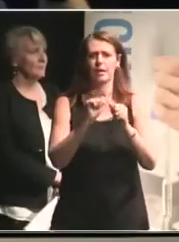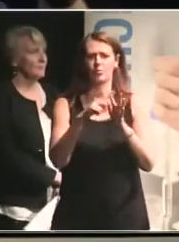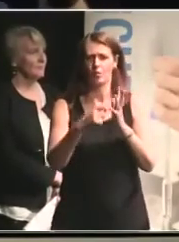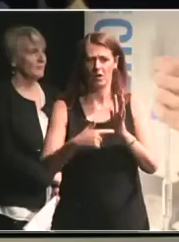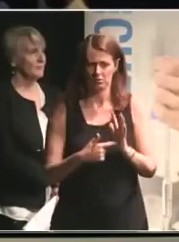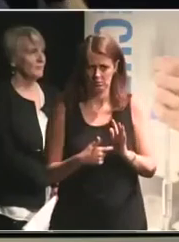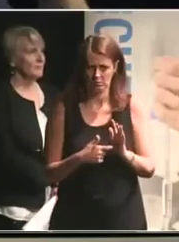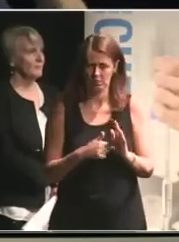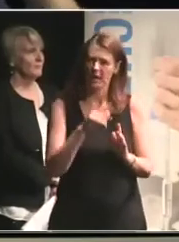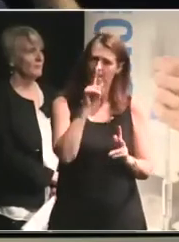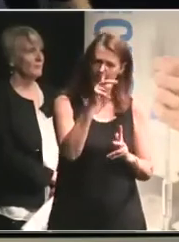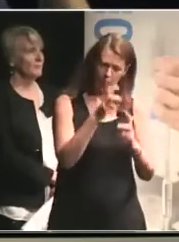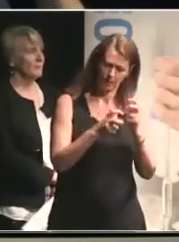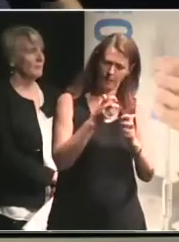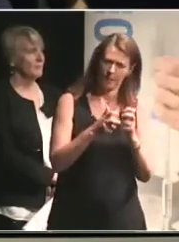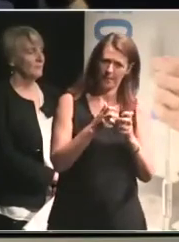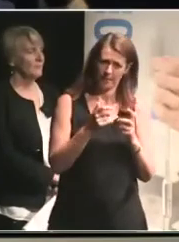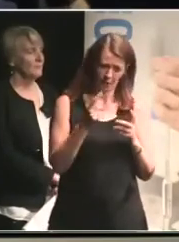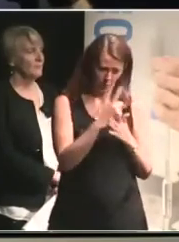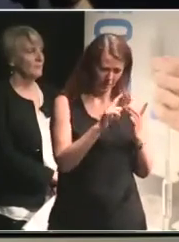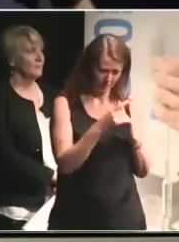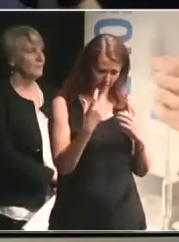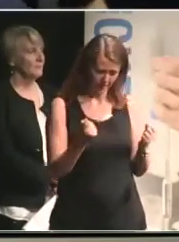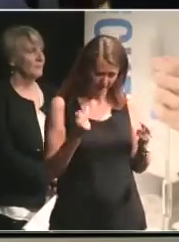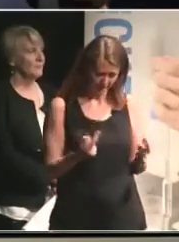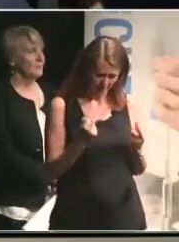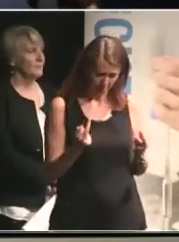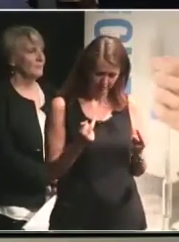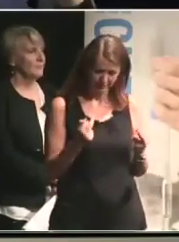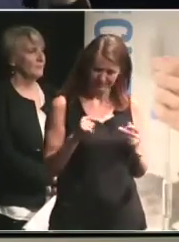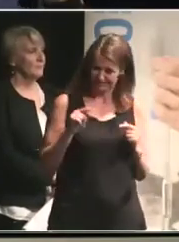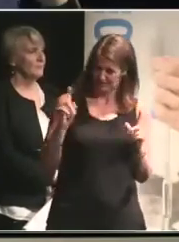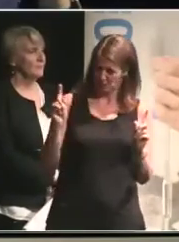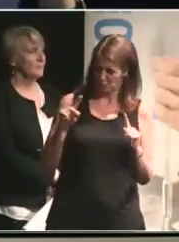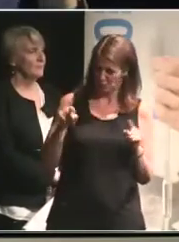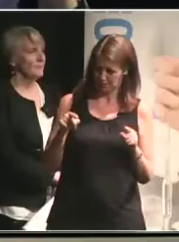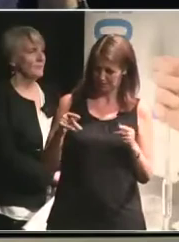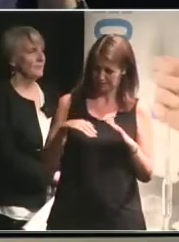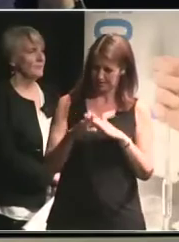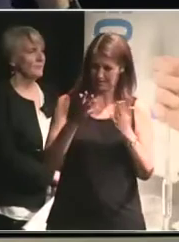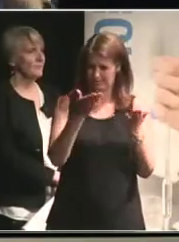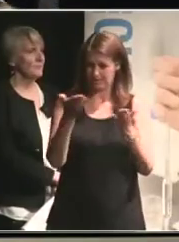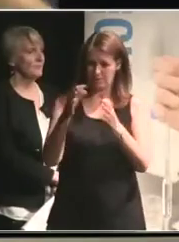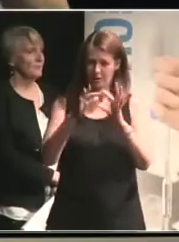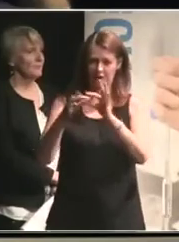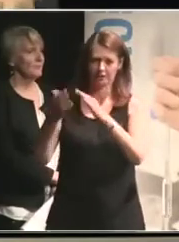problem is all they have available to them is that what is in the supply chain and so as you try to